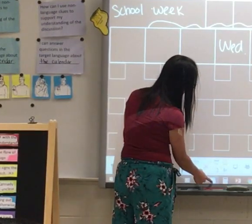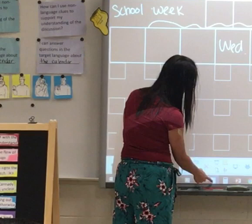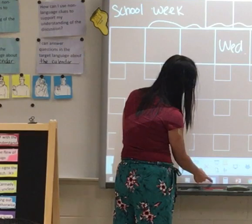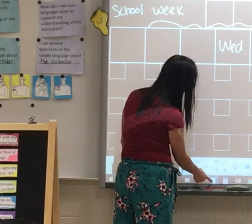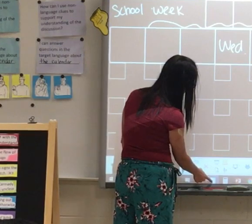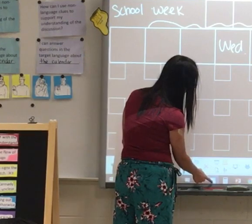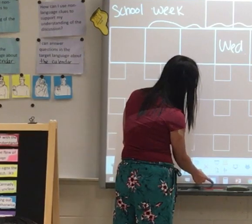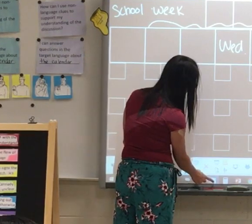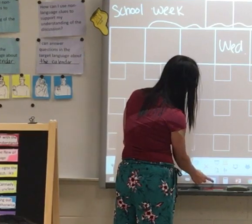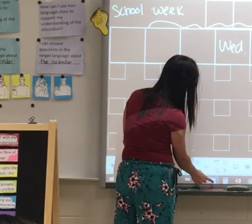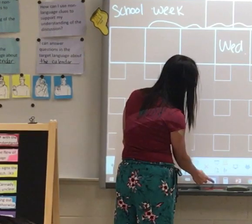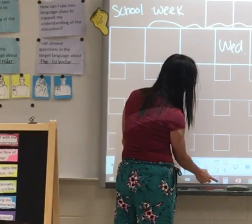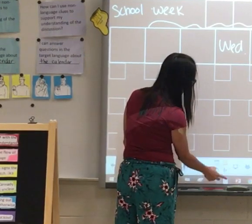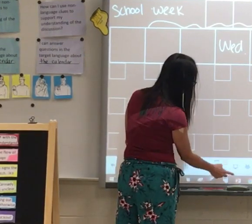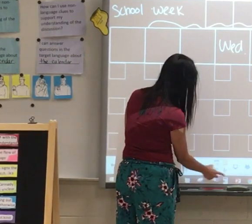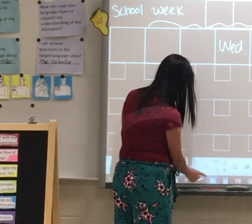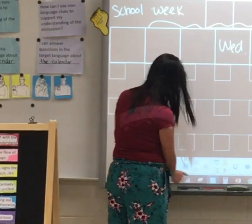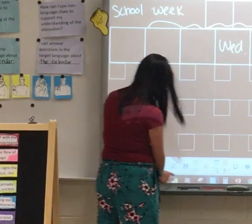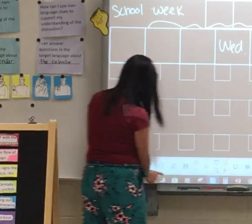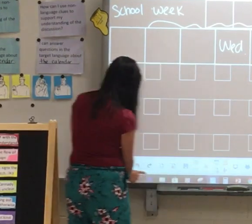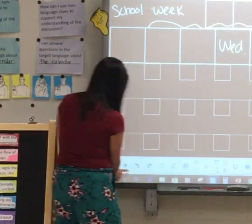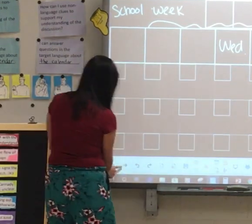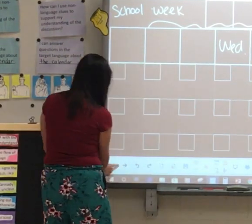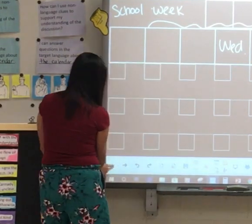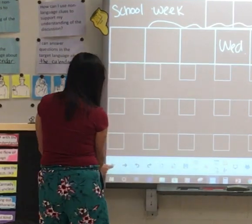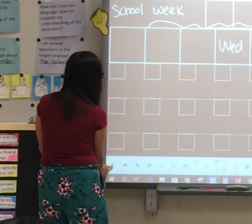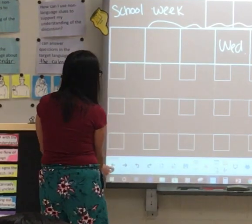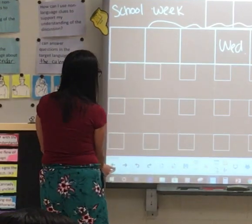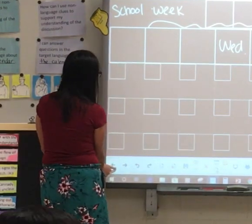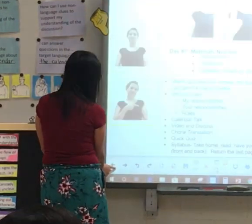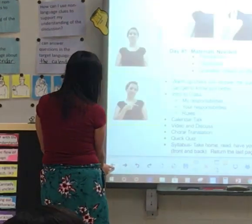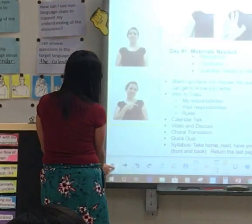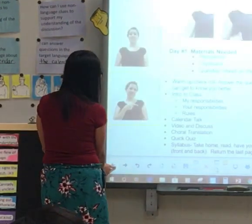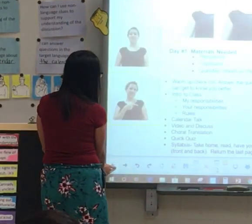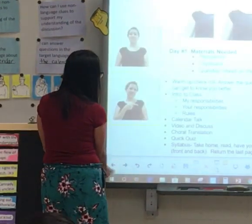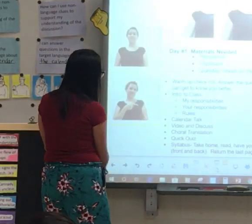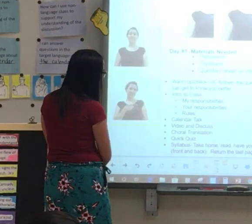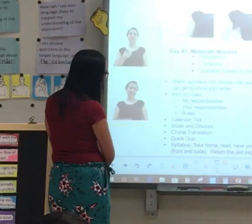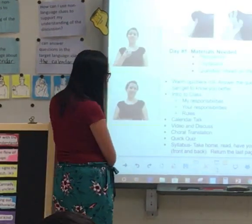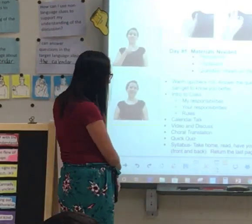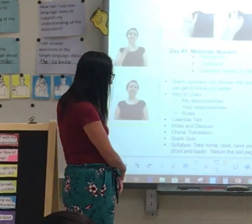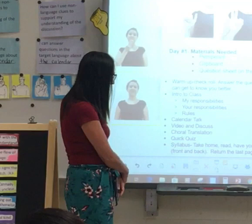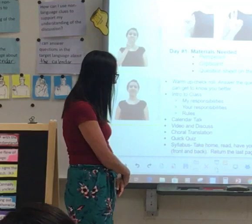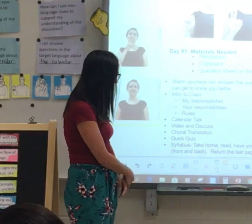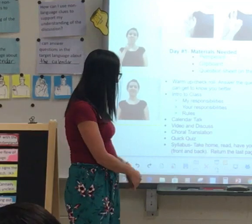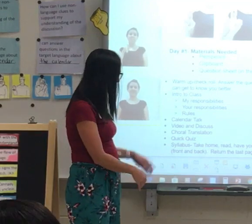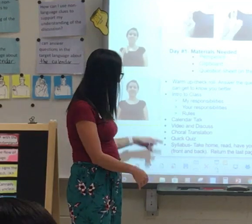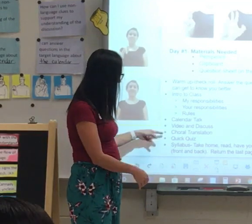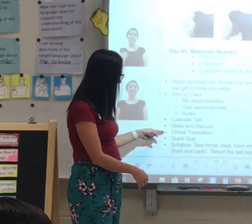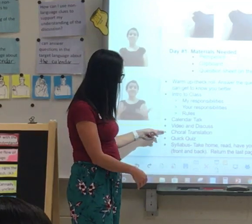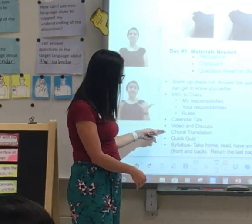about any second now but the other